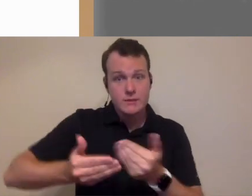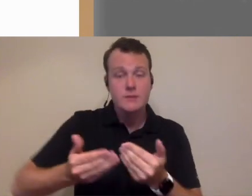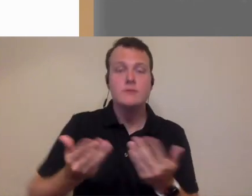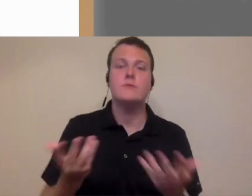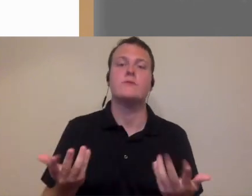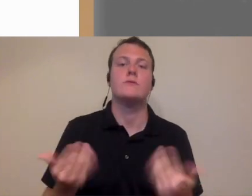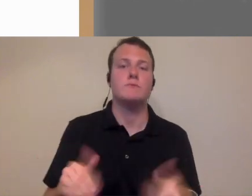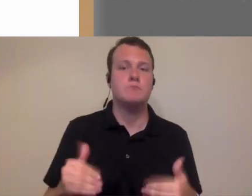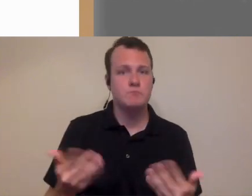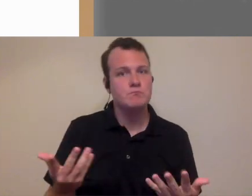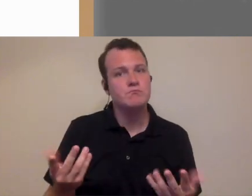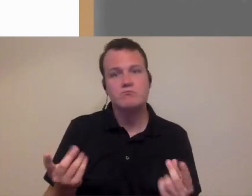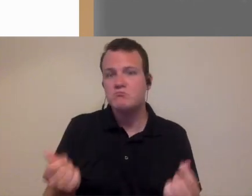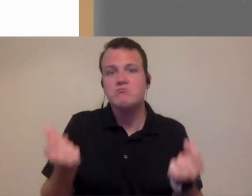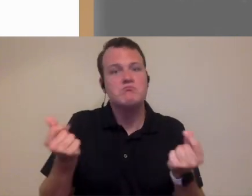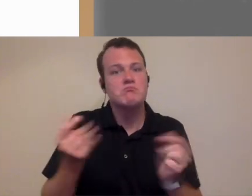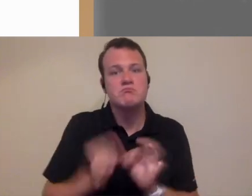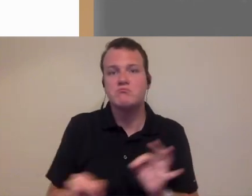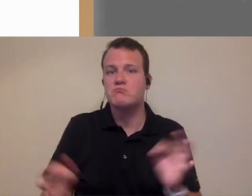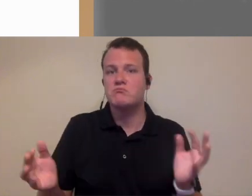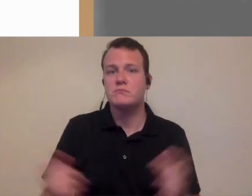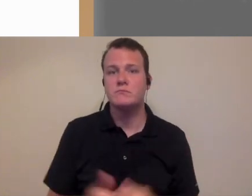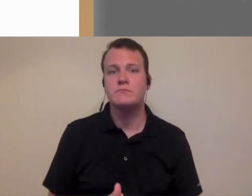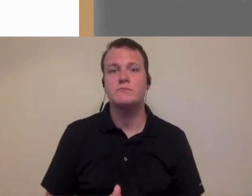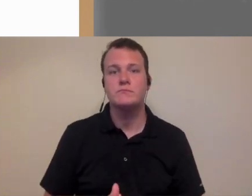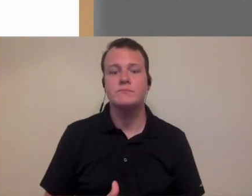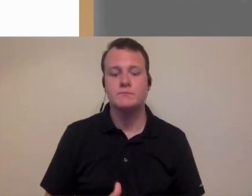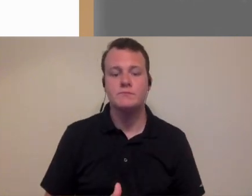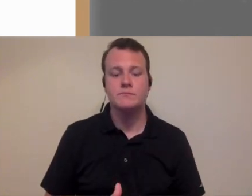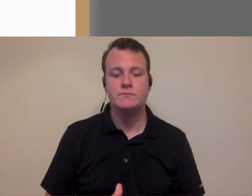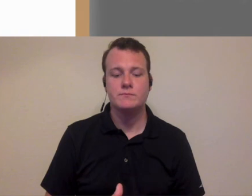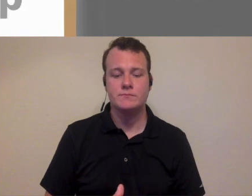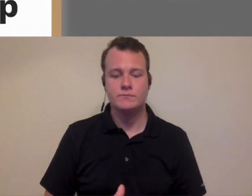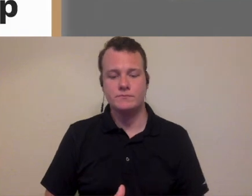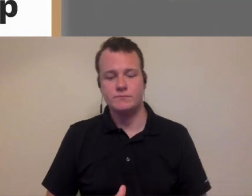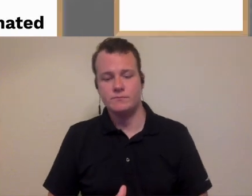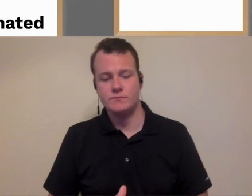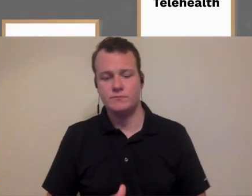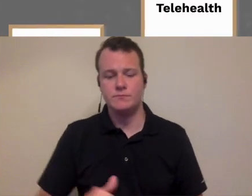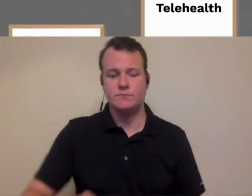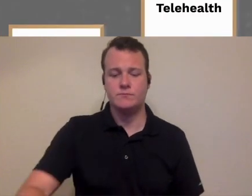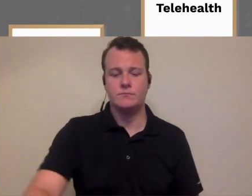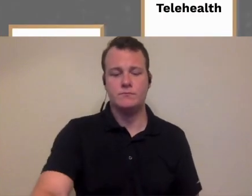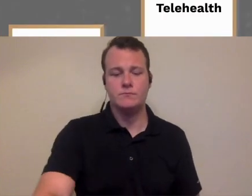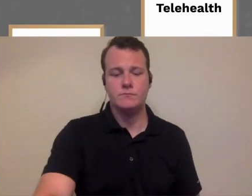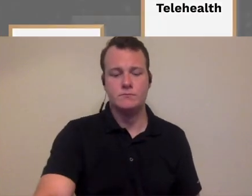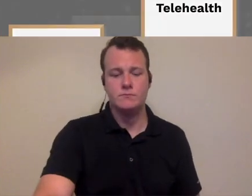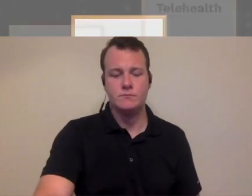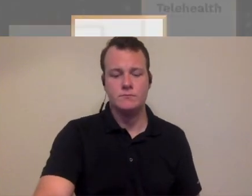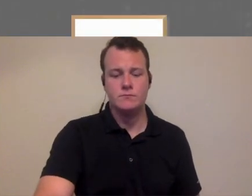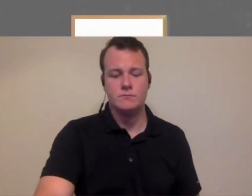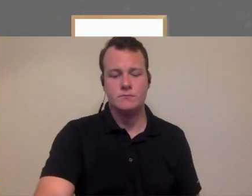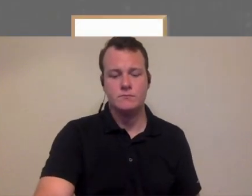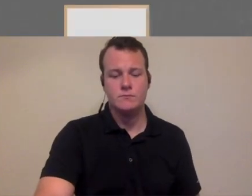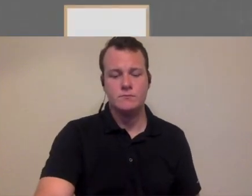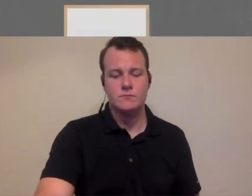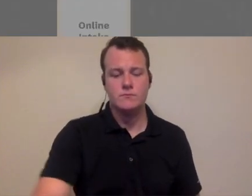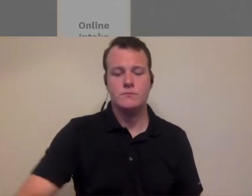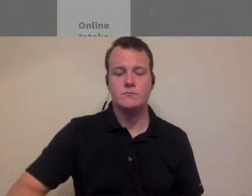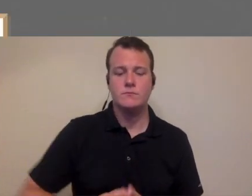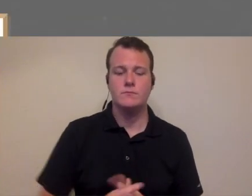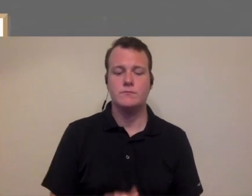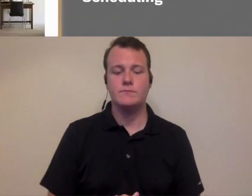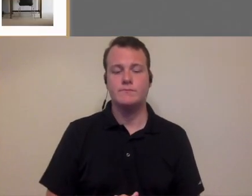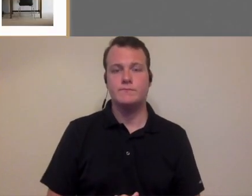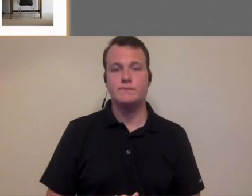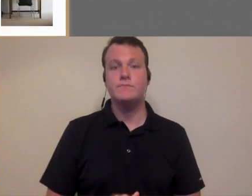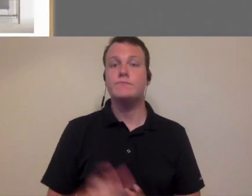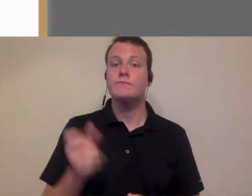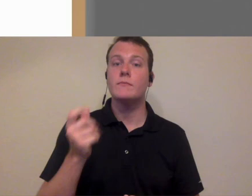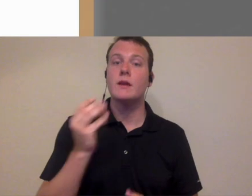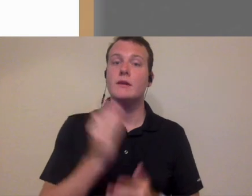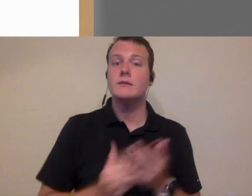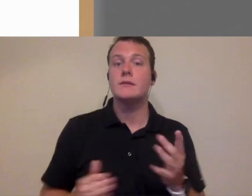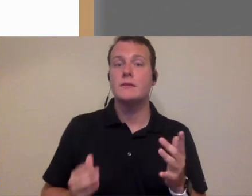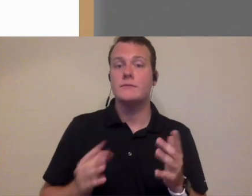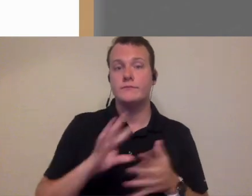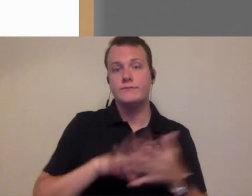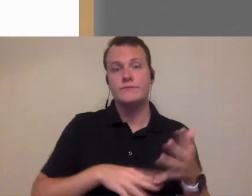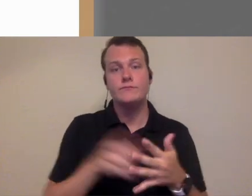automated process he obviously just happens now some other scheduling